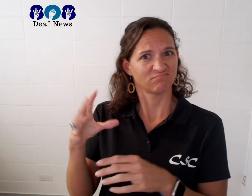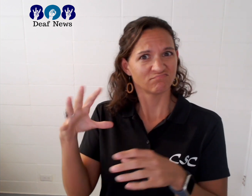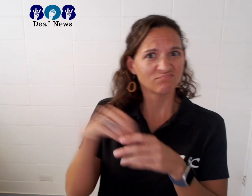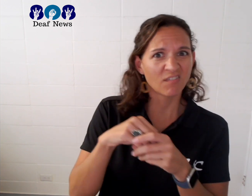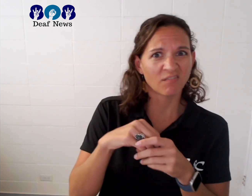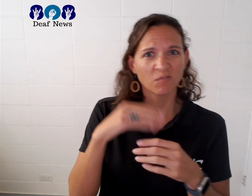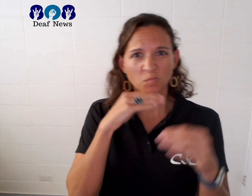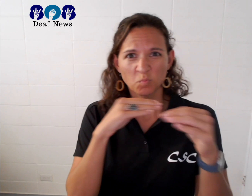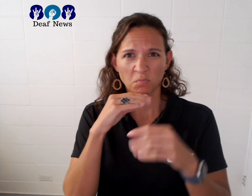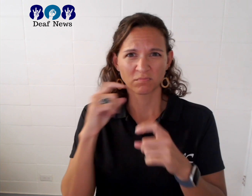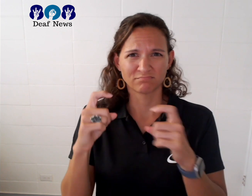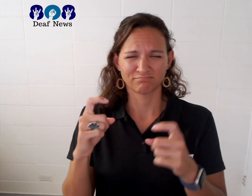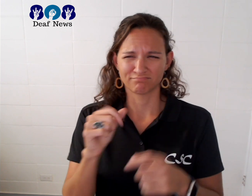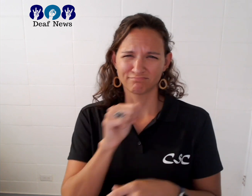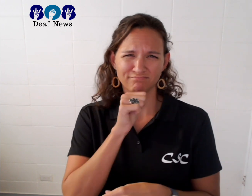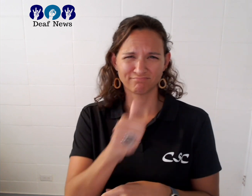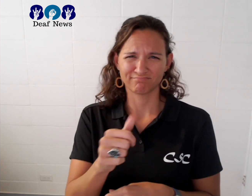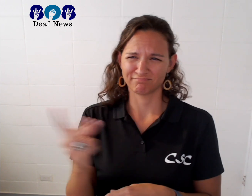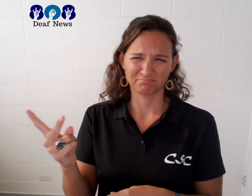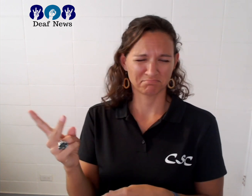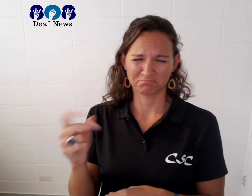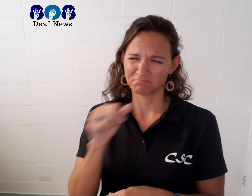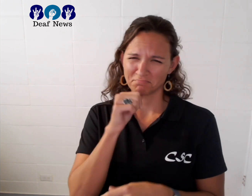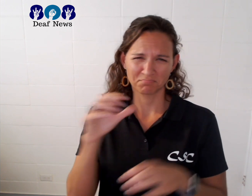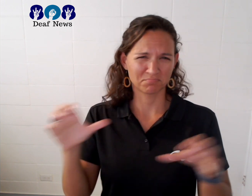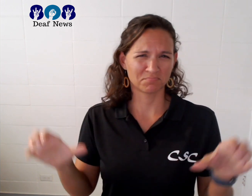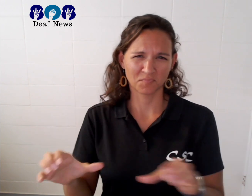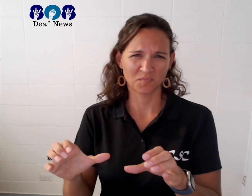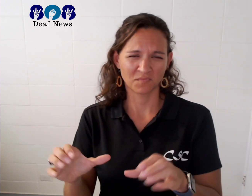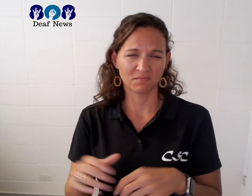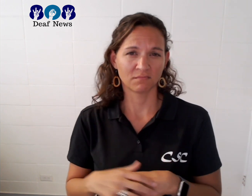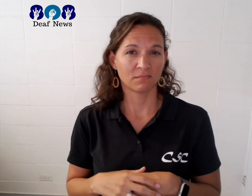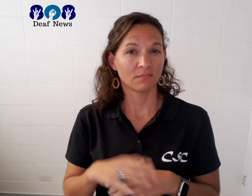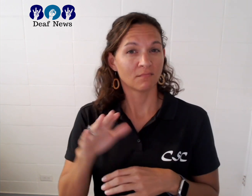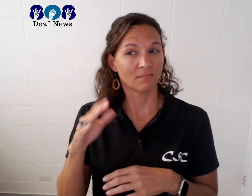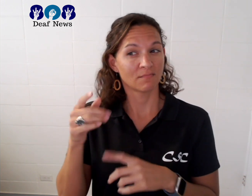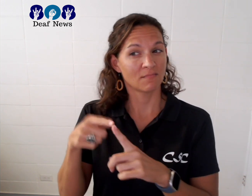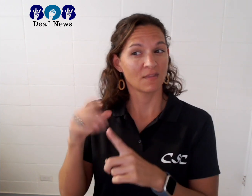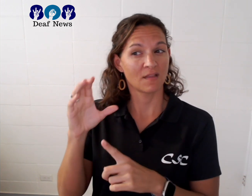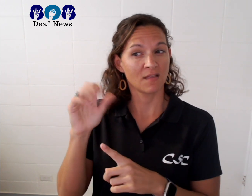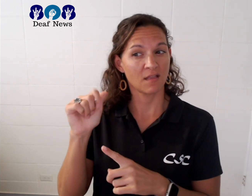did they think that they would ever be involved in any kind of corruption.